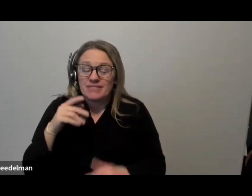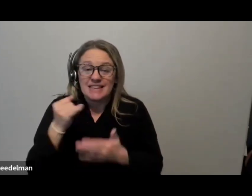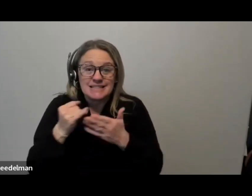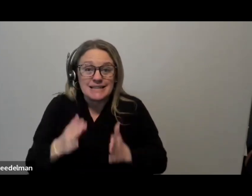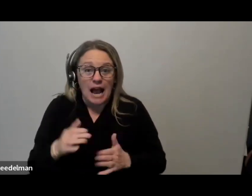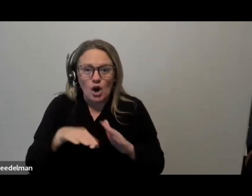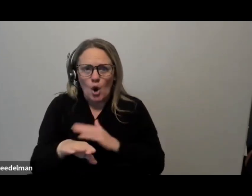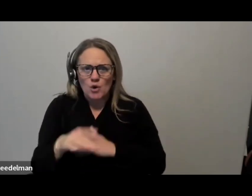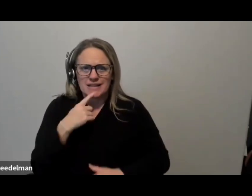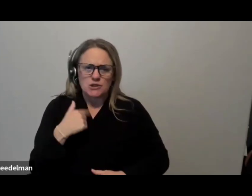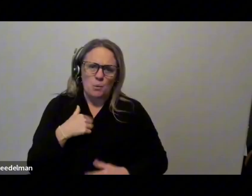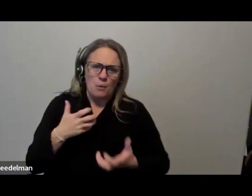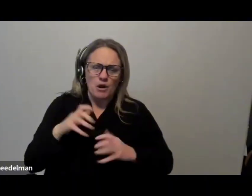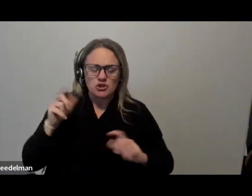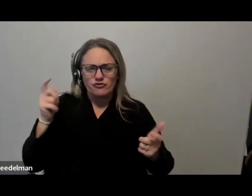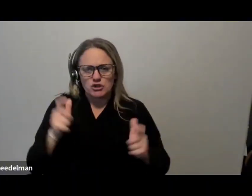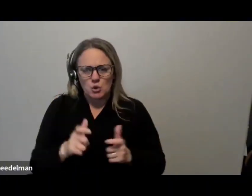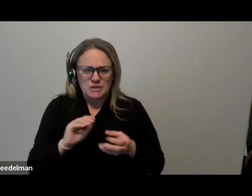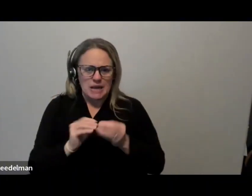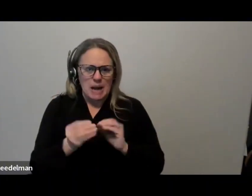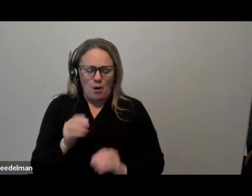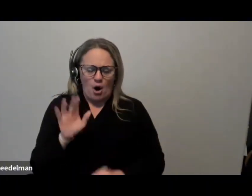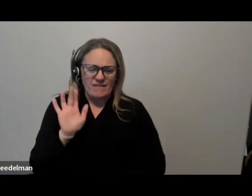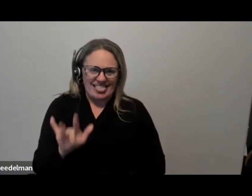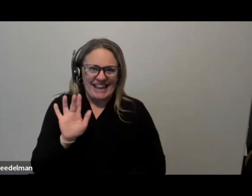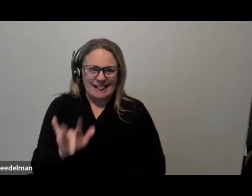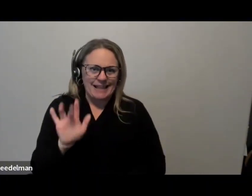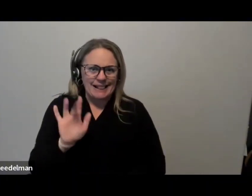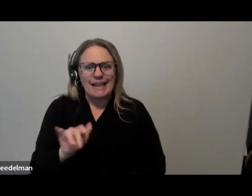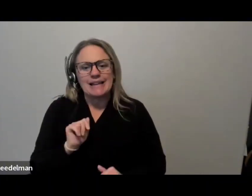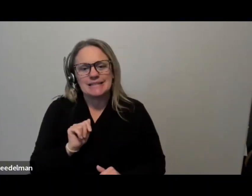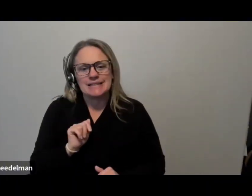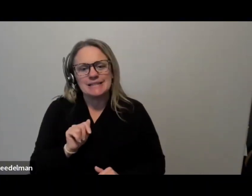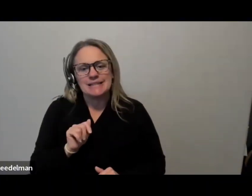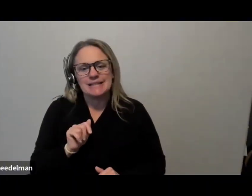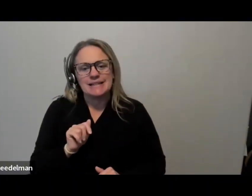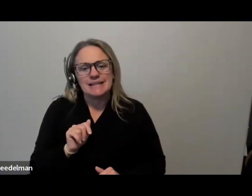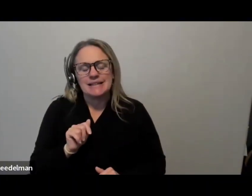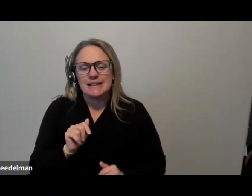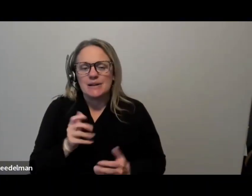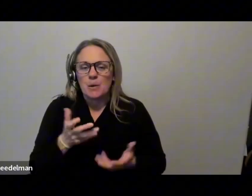of clicks, we want to make sure we don't show people too many things at the same time.